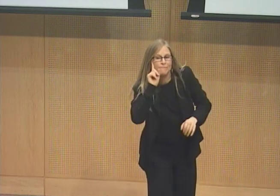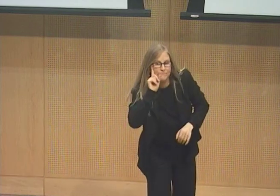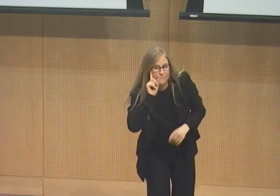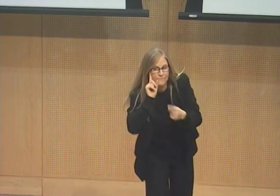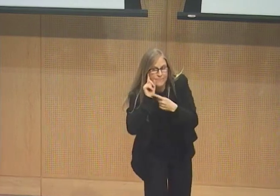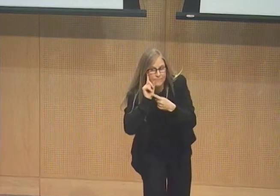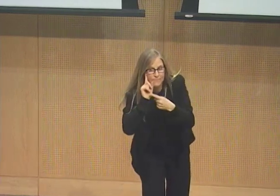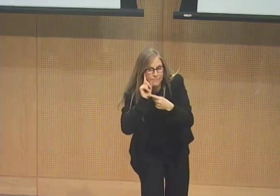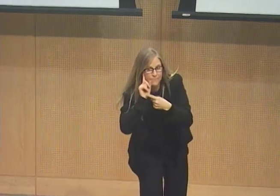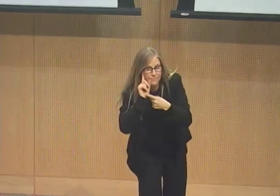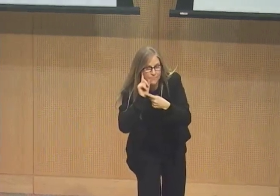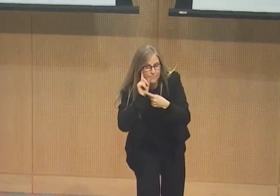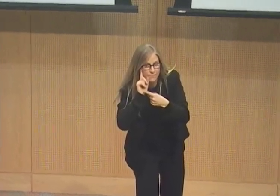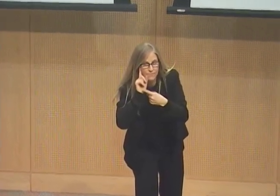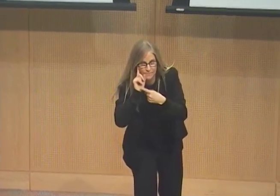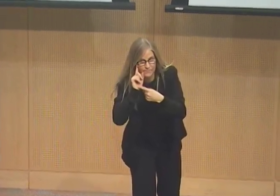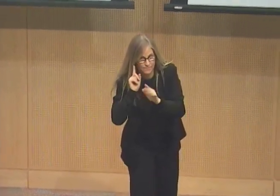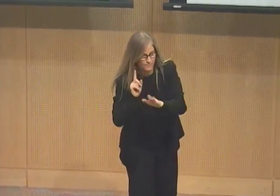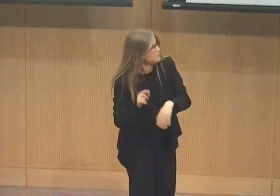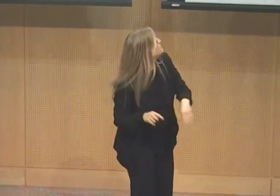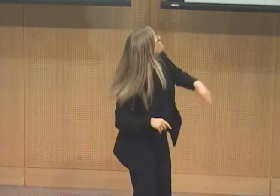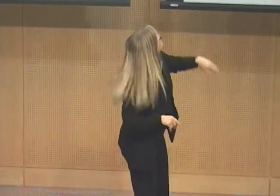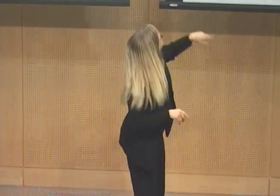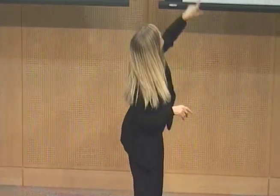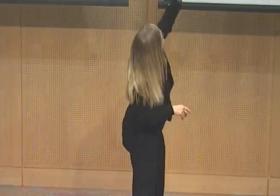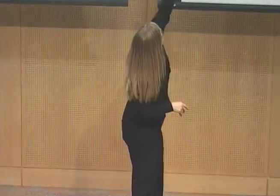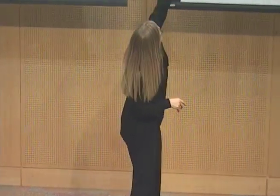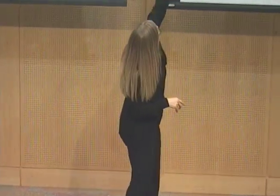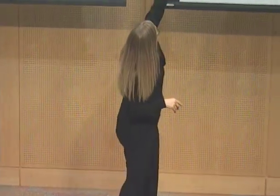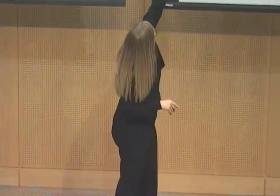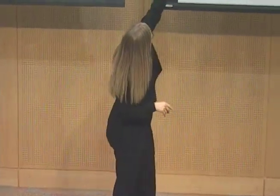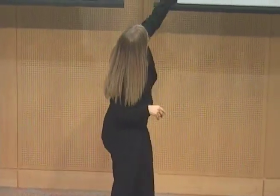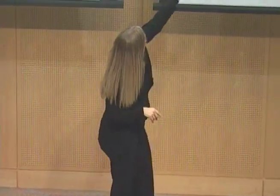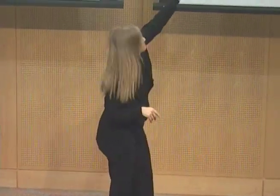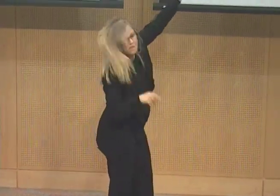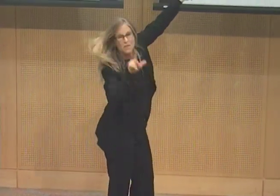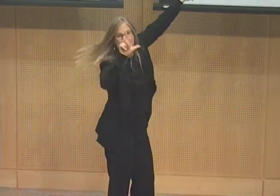This is the lexical choices of how Deaf people are described.